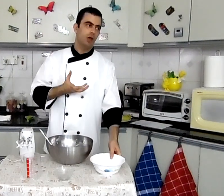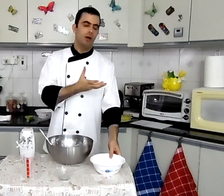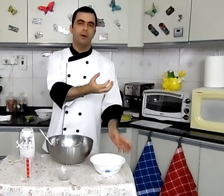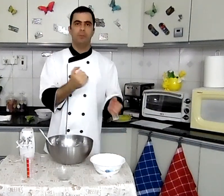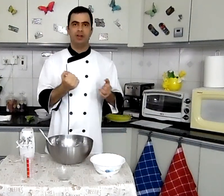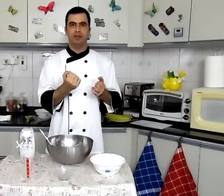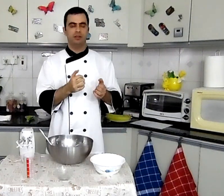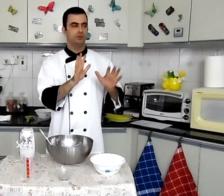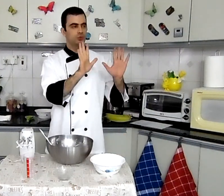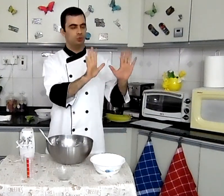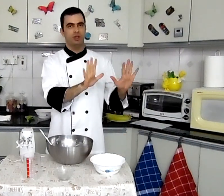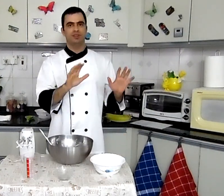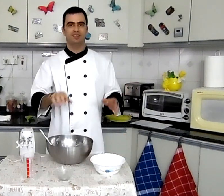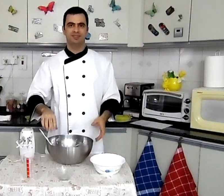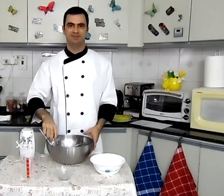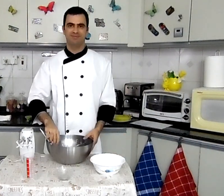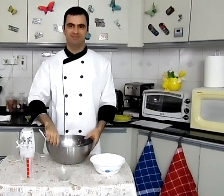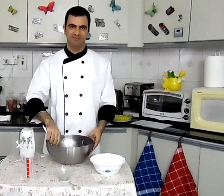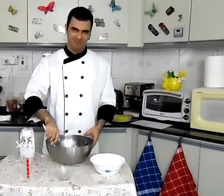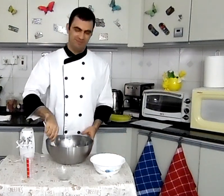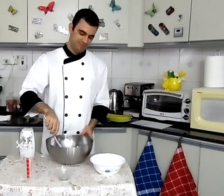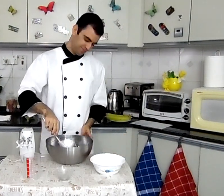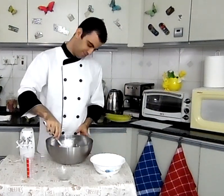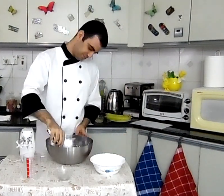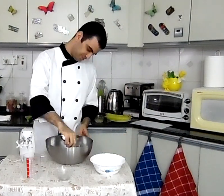and we will keep it the fridge to let it cool وسنضعها في البراد / الثلاجة لتبرد